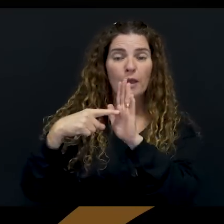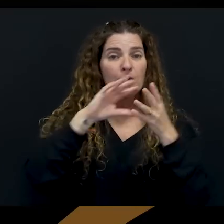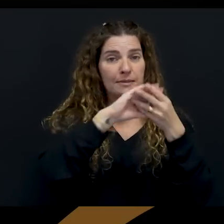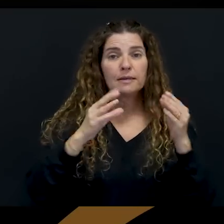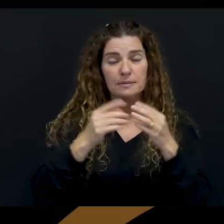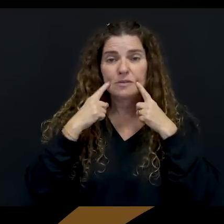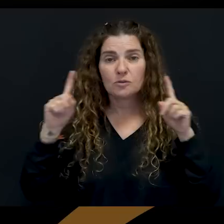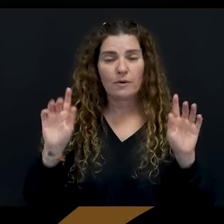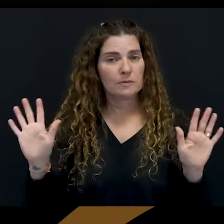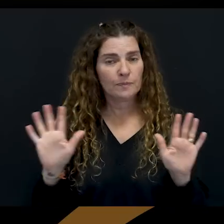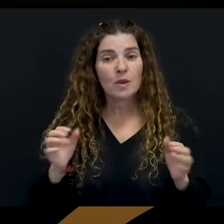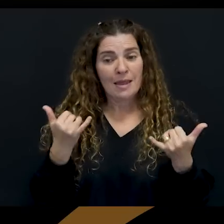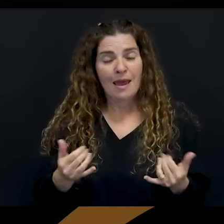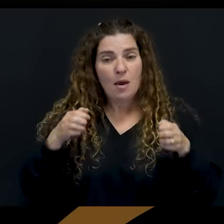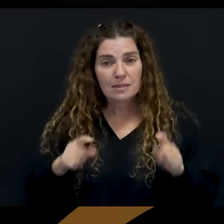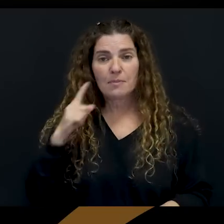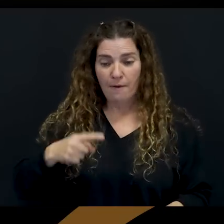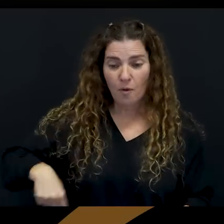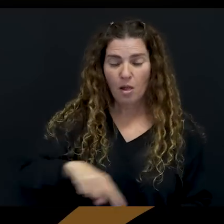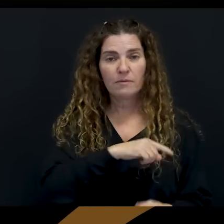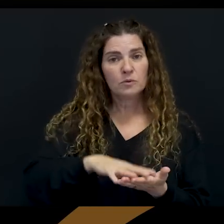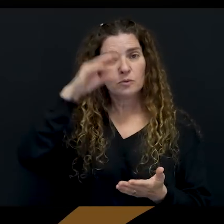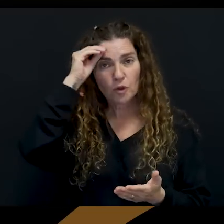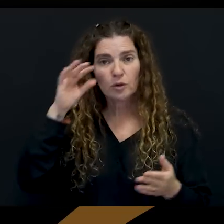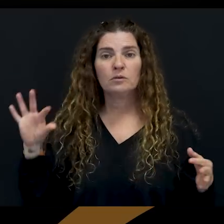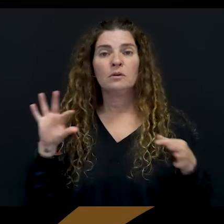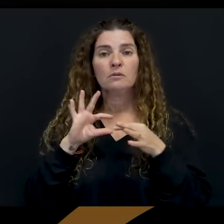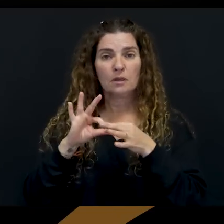It's an opportunity for all of us to learn, connect, and reimagine